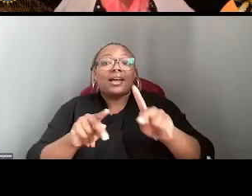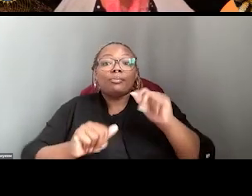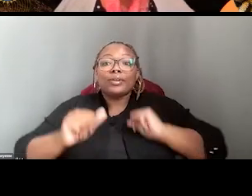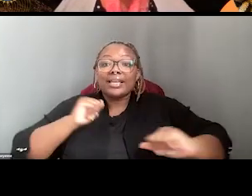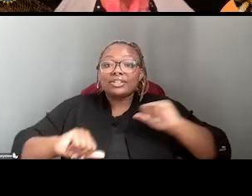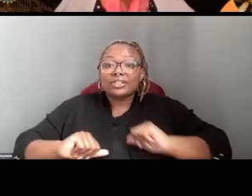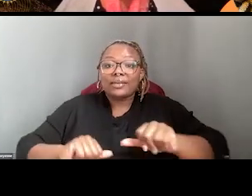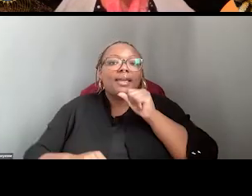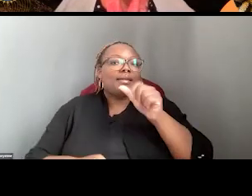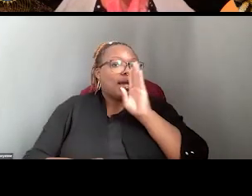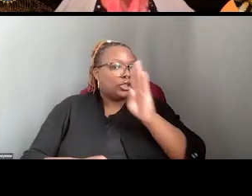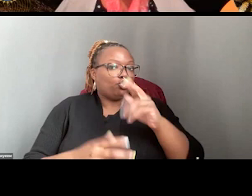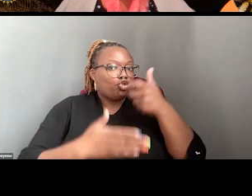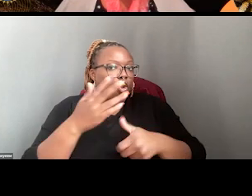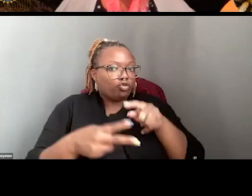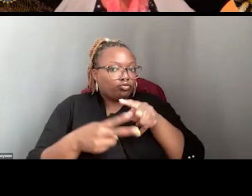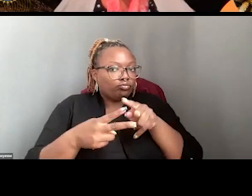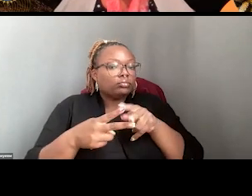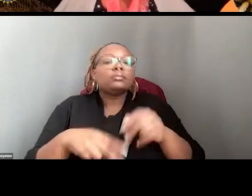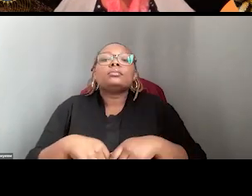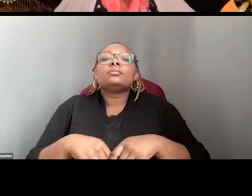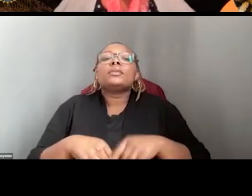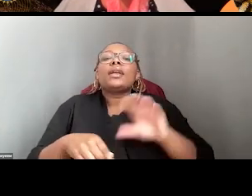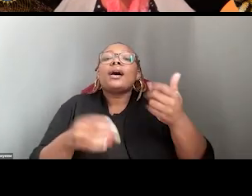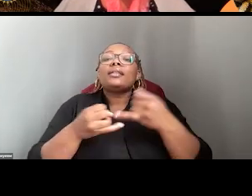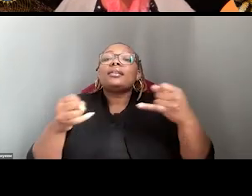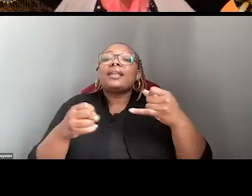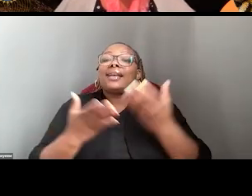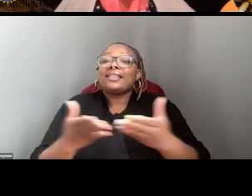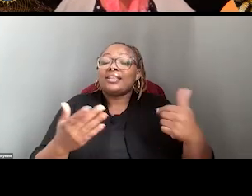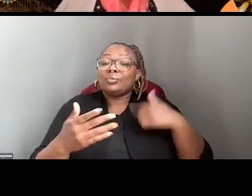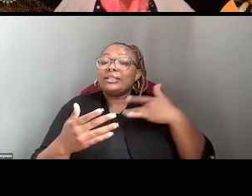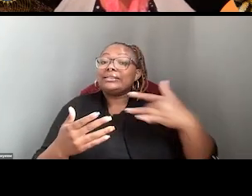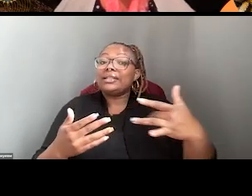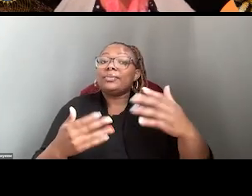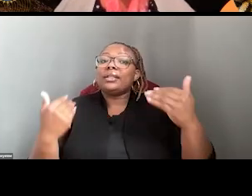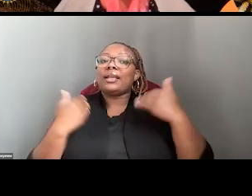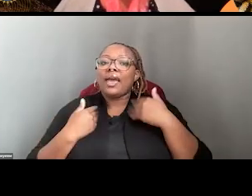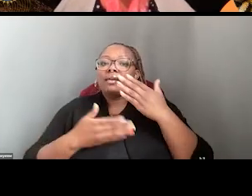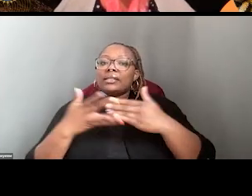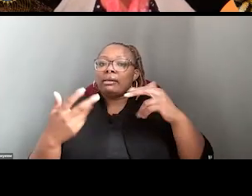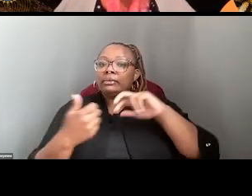The other line items that we generally have some difficulty reviewing are budget line G